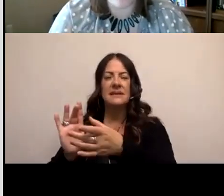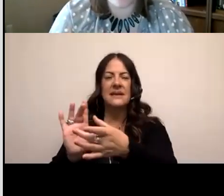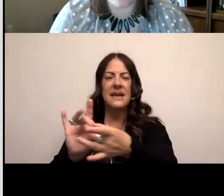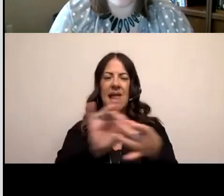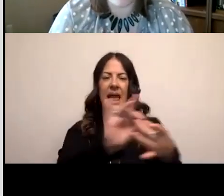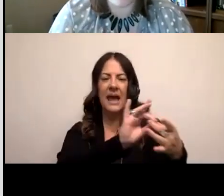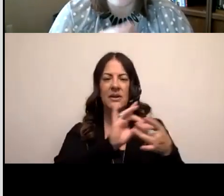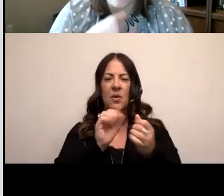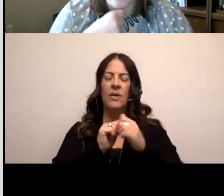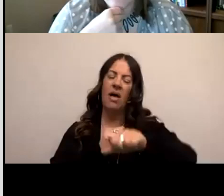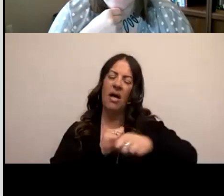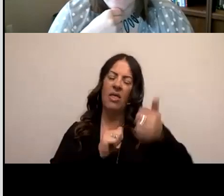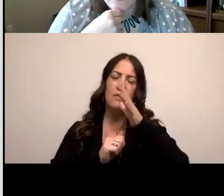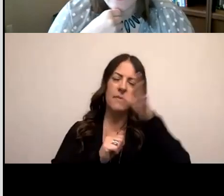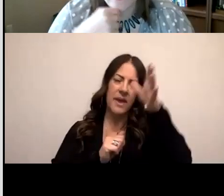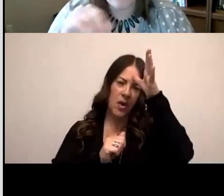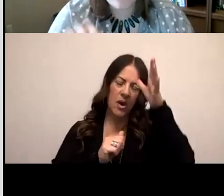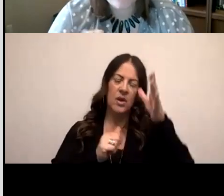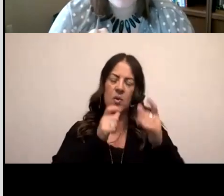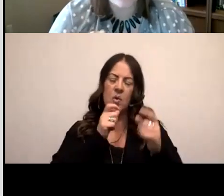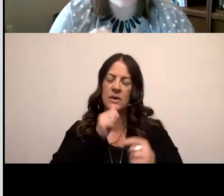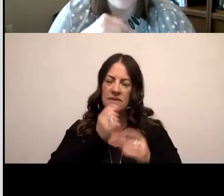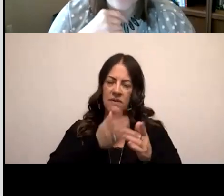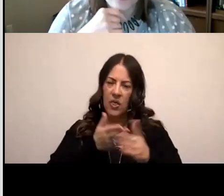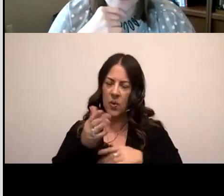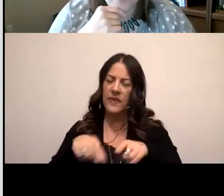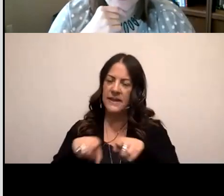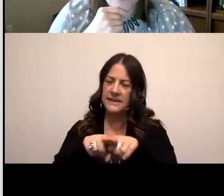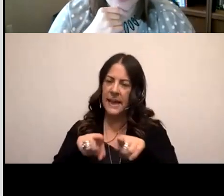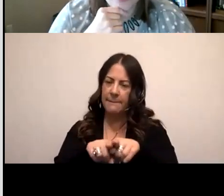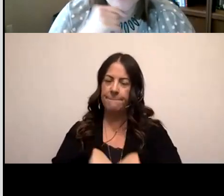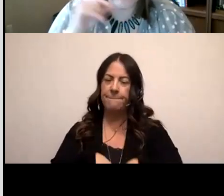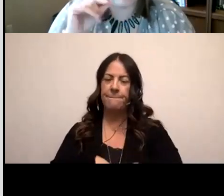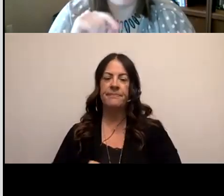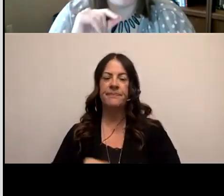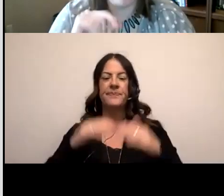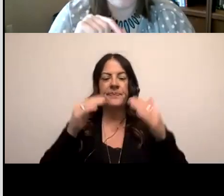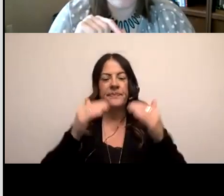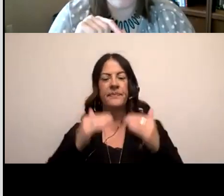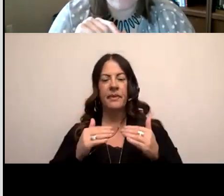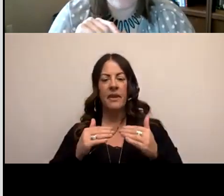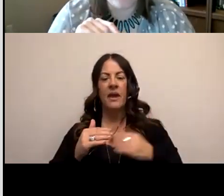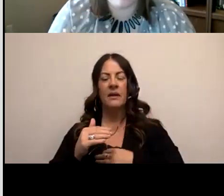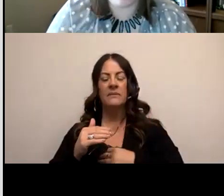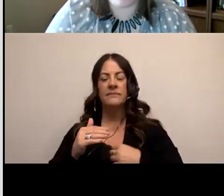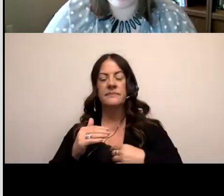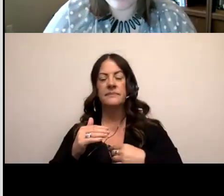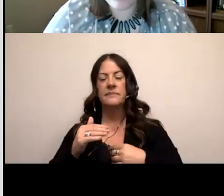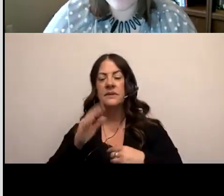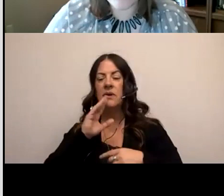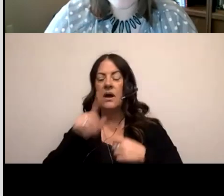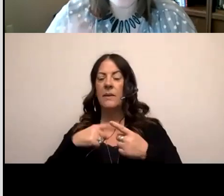GOING THROUGH SAME THING AND ALSO SOCIAL AND EMOTIONAL COMPETENCE OF CHILDREN IS IMPORTANT FACTOR AND THAT'S